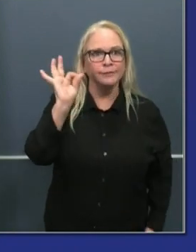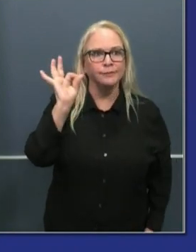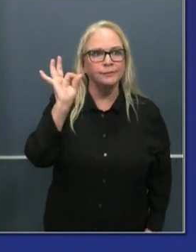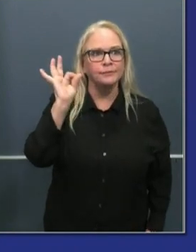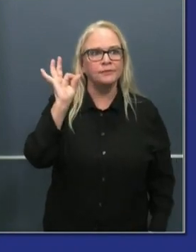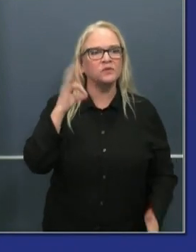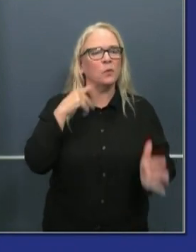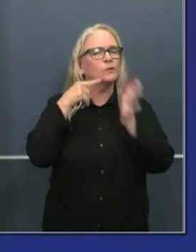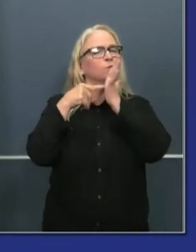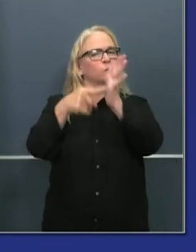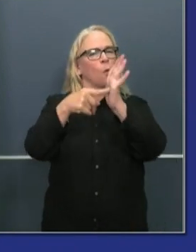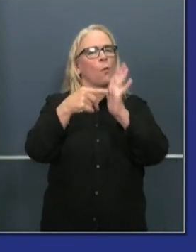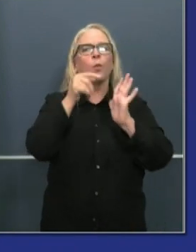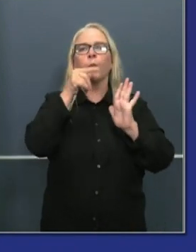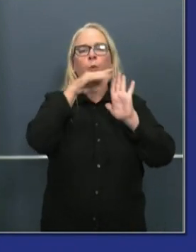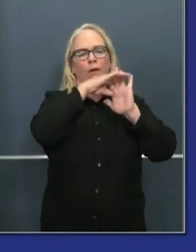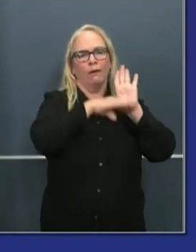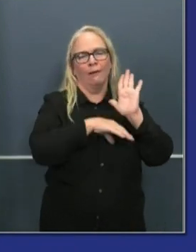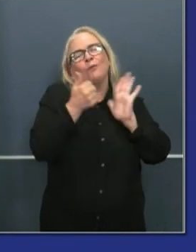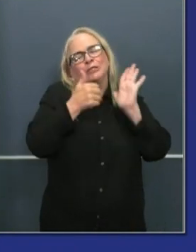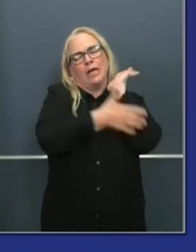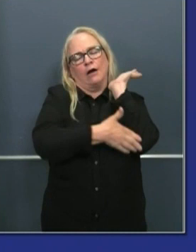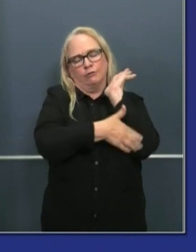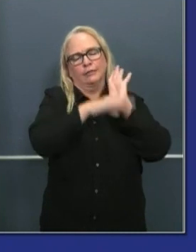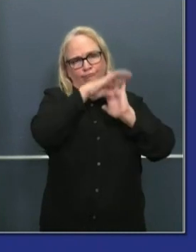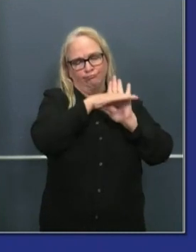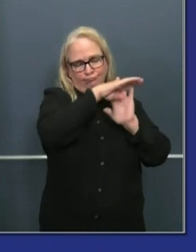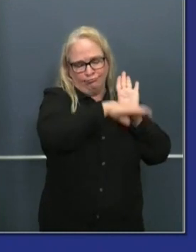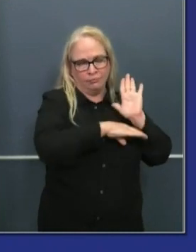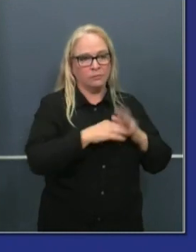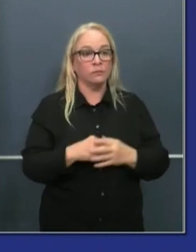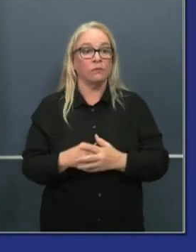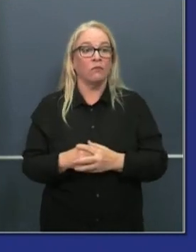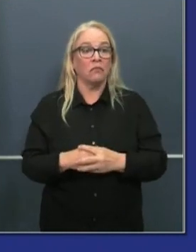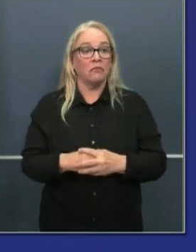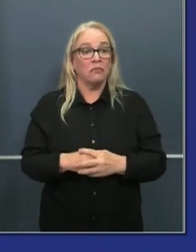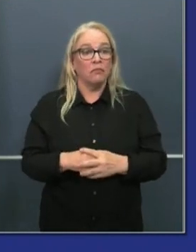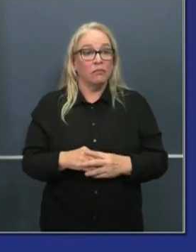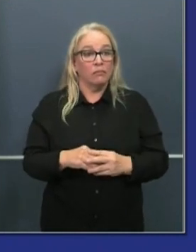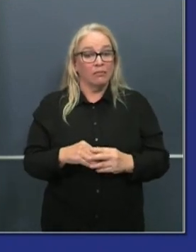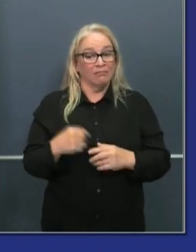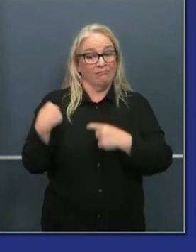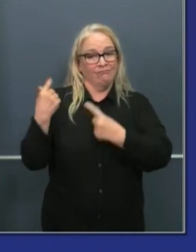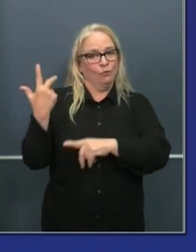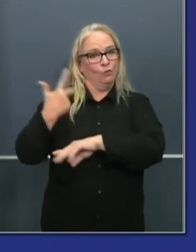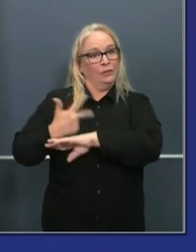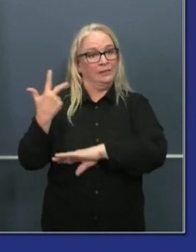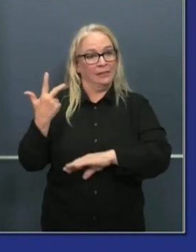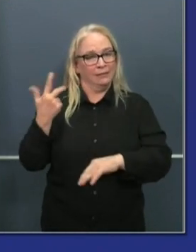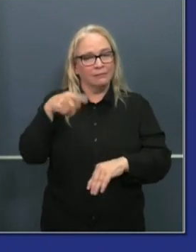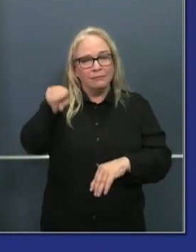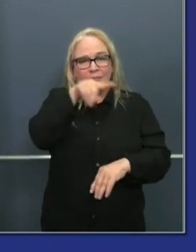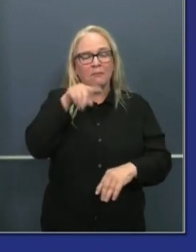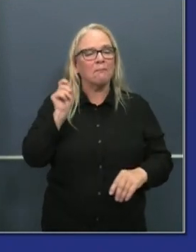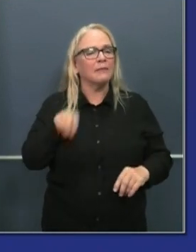DAYS BACK. WE REFERENCED 19 COUNTIES THAT ARE ON THAT LIST, AND SO ALL